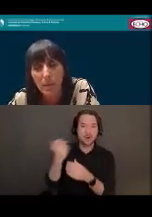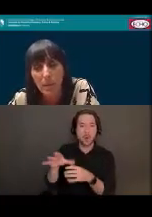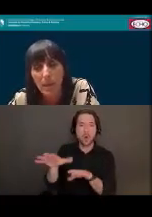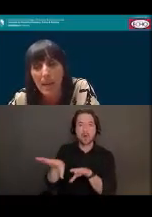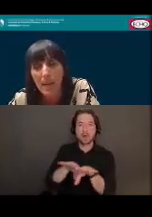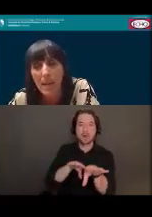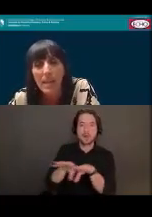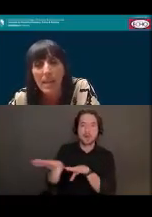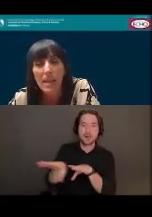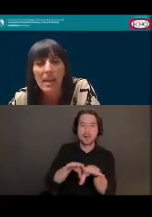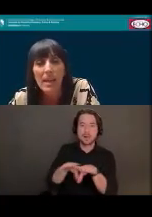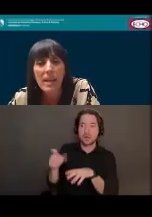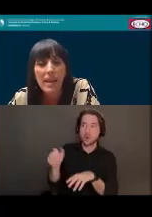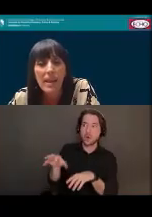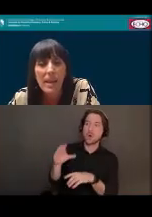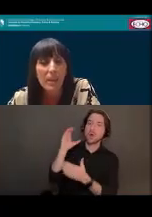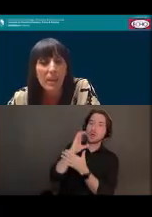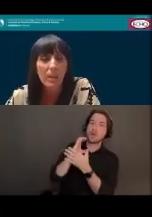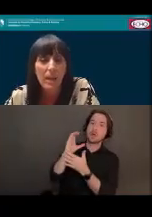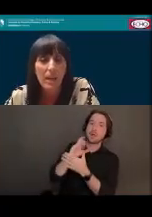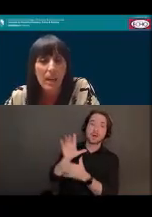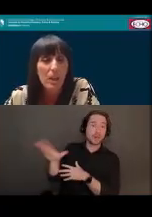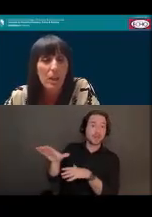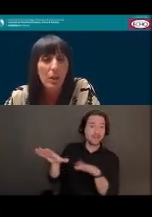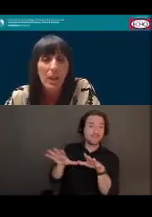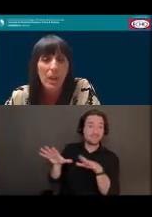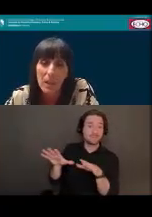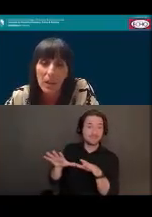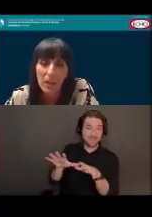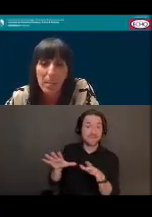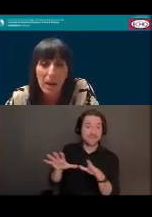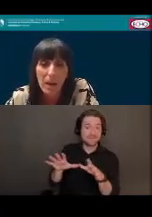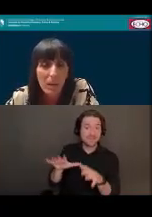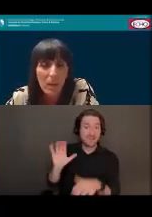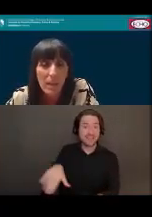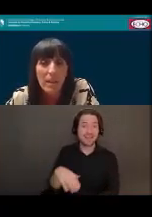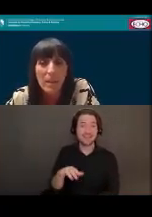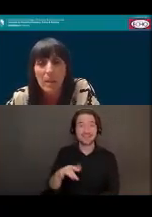play. Then they're starting to integrate body awareness,